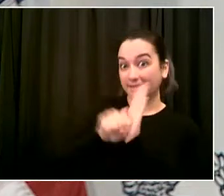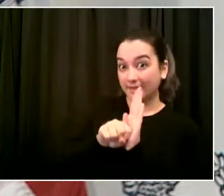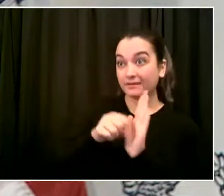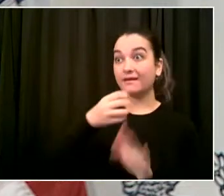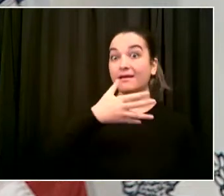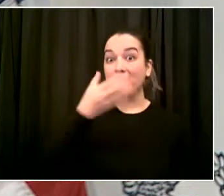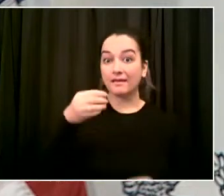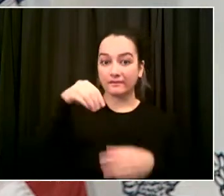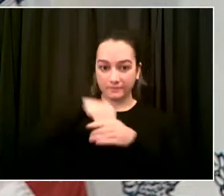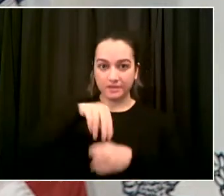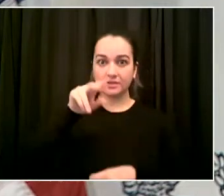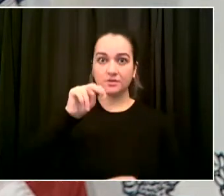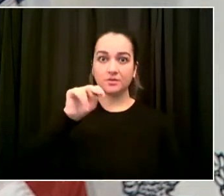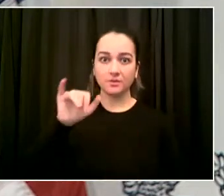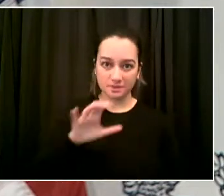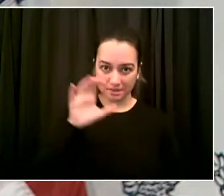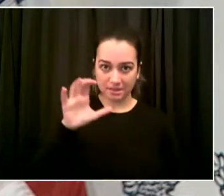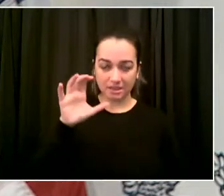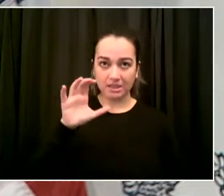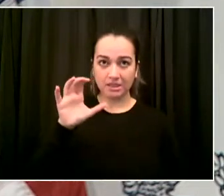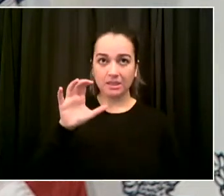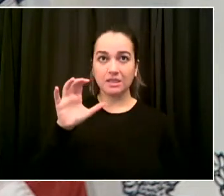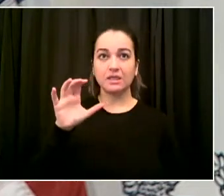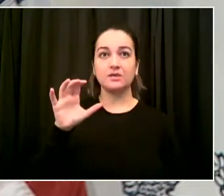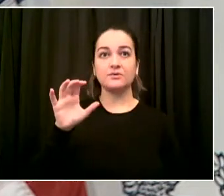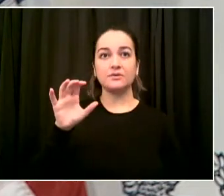STATE'S ABILITY TO PROVIDE SERVICES TO PEOPLE THAAAT LLSO HHAS DIDIRECT A DID